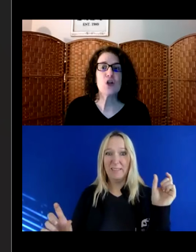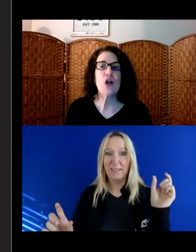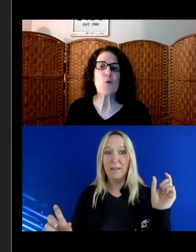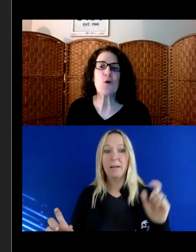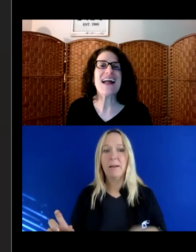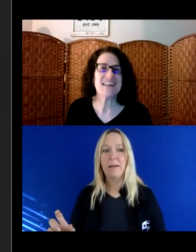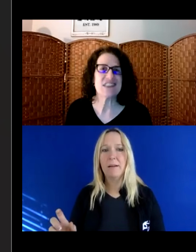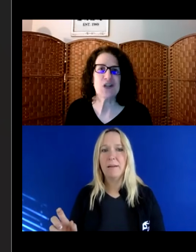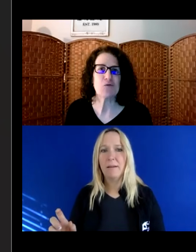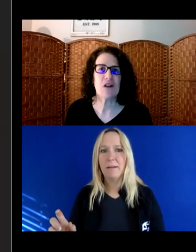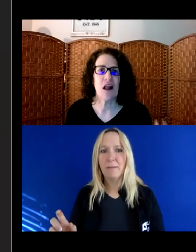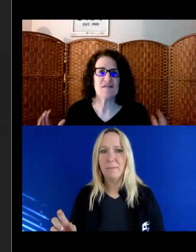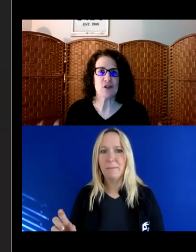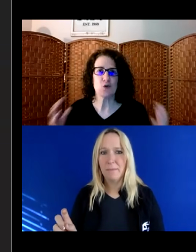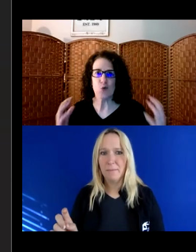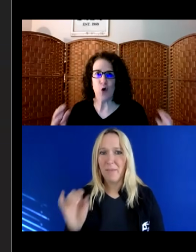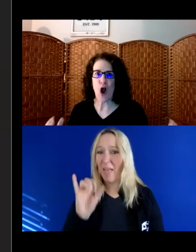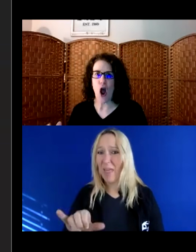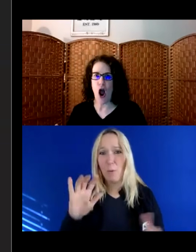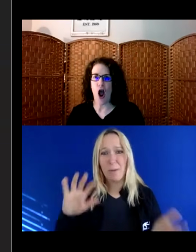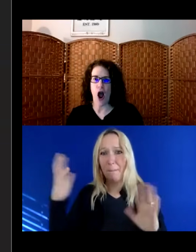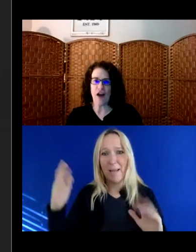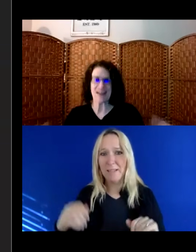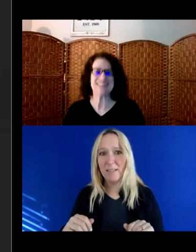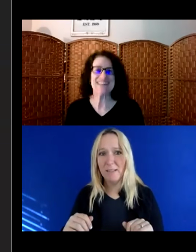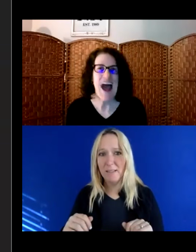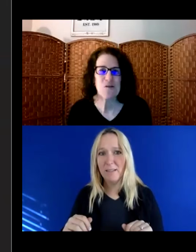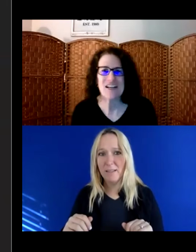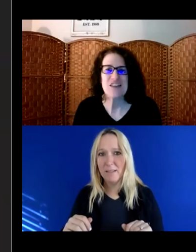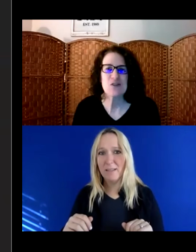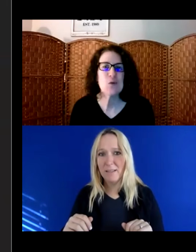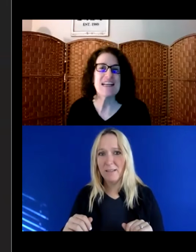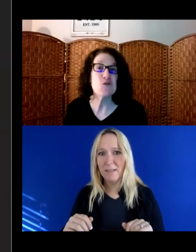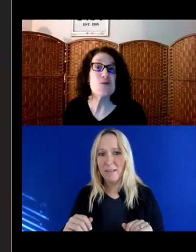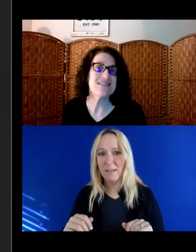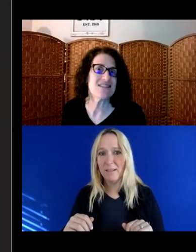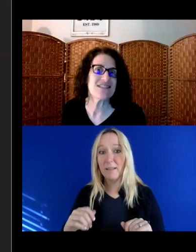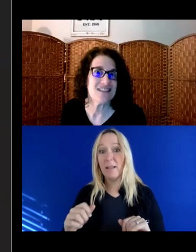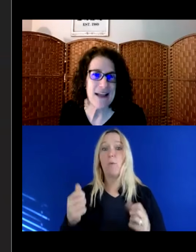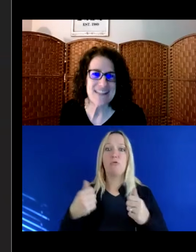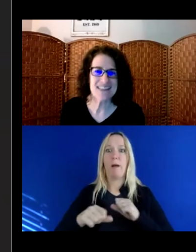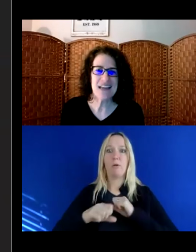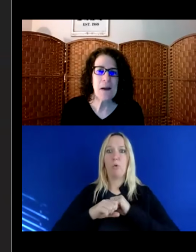You know reality shows love to draw things out to increase the suspense.